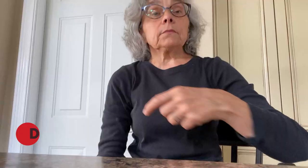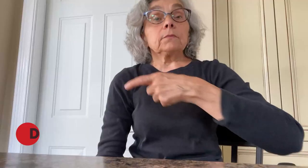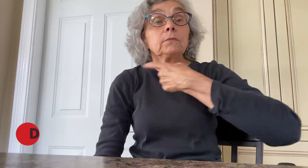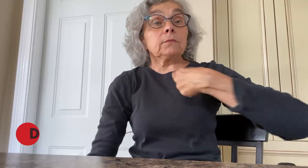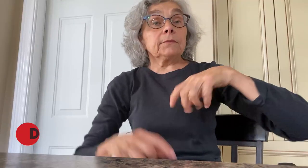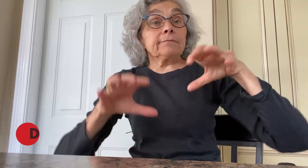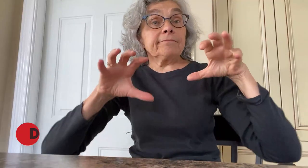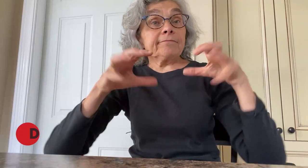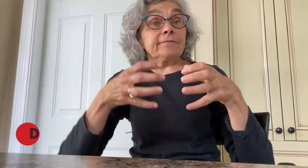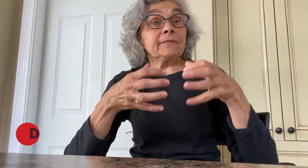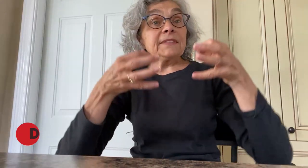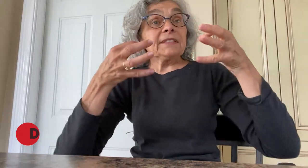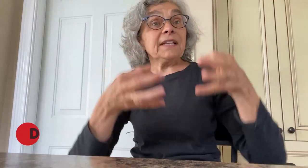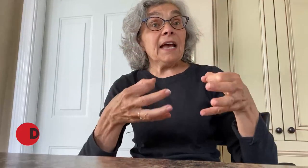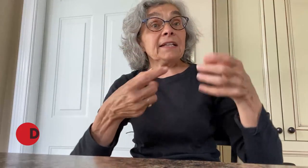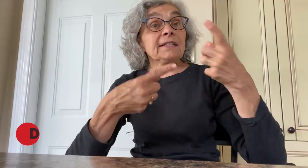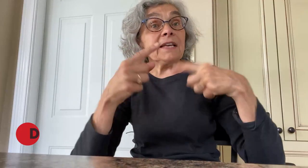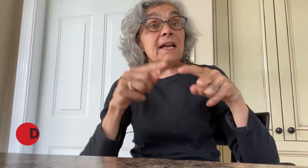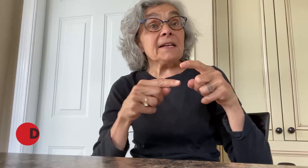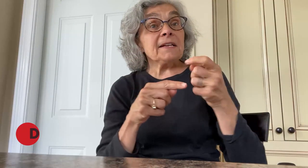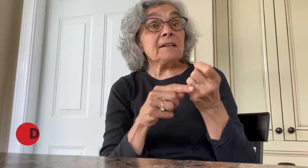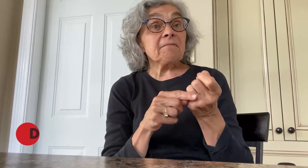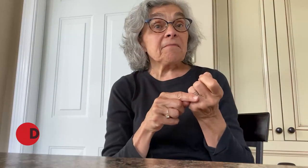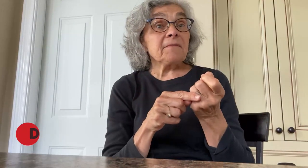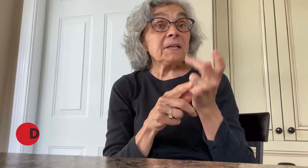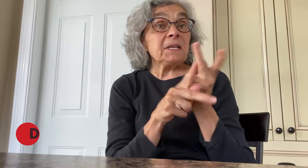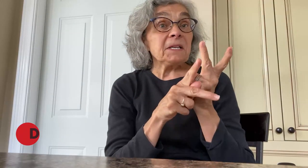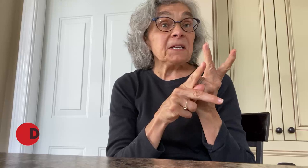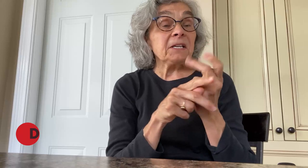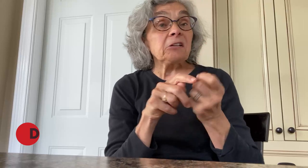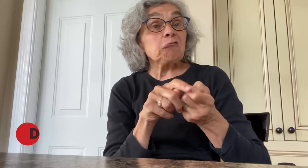Our group didn’t decide to use or remove signs.